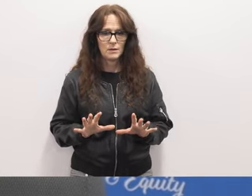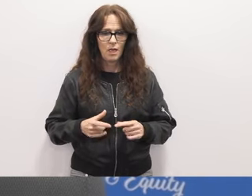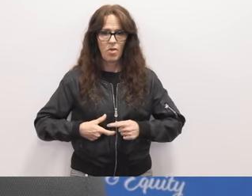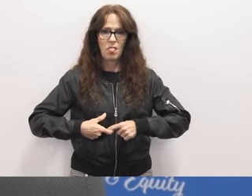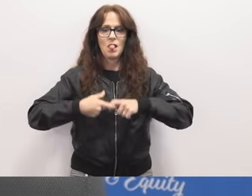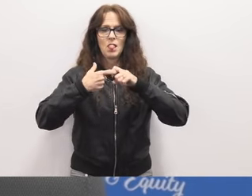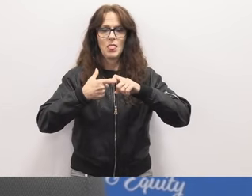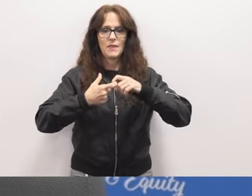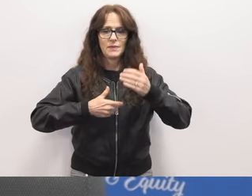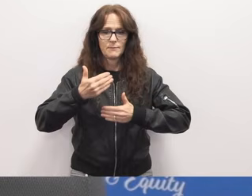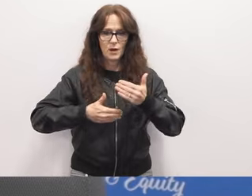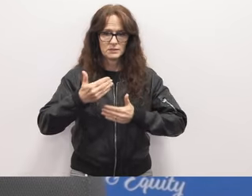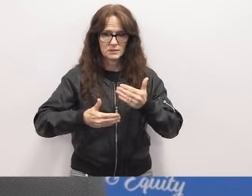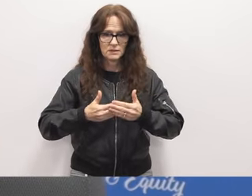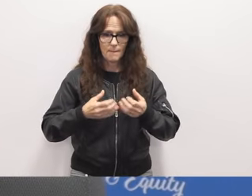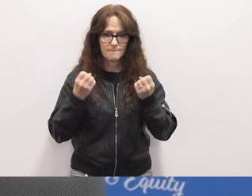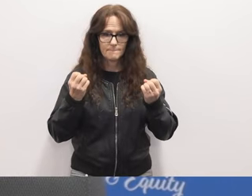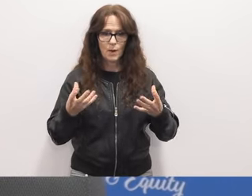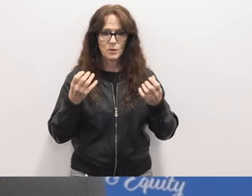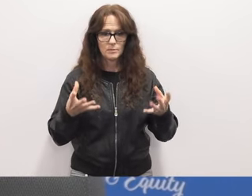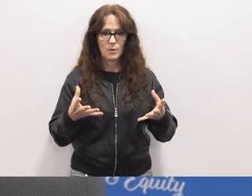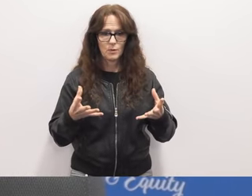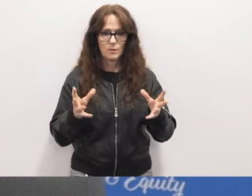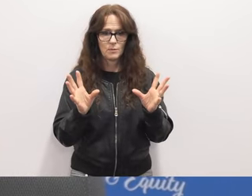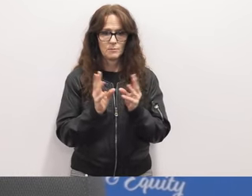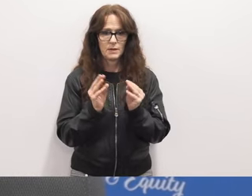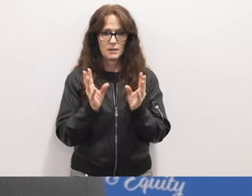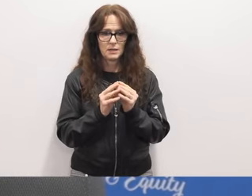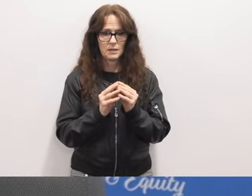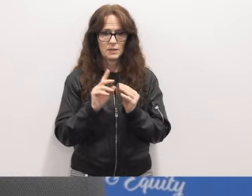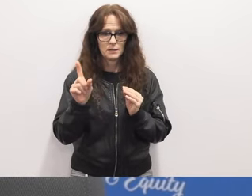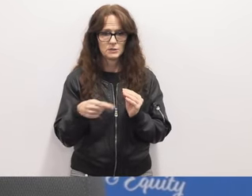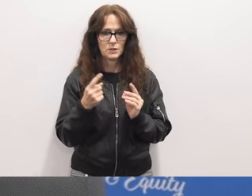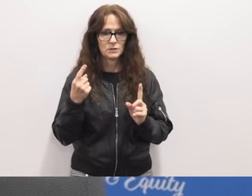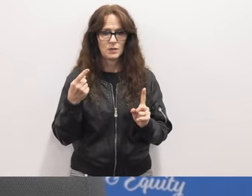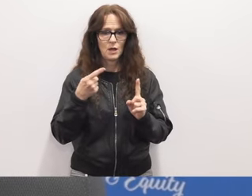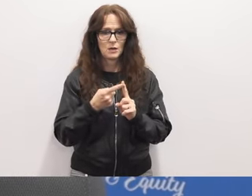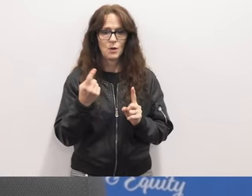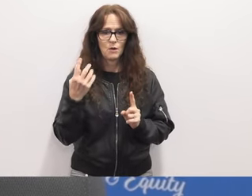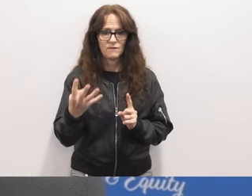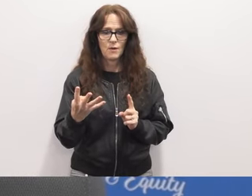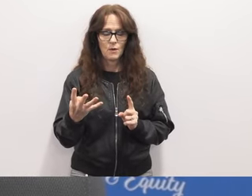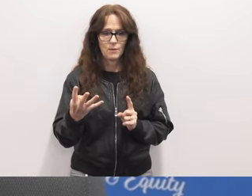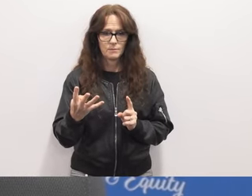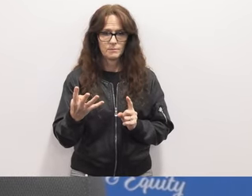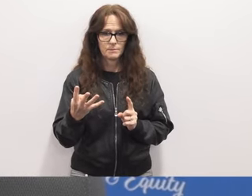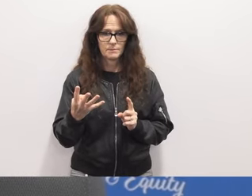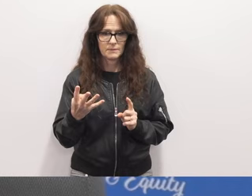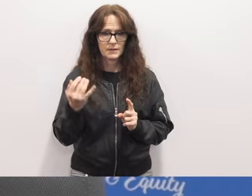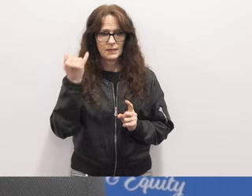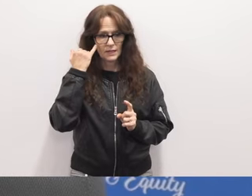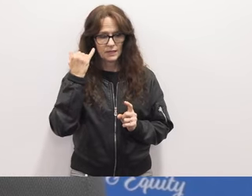for multiple more meetings just on goal four, if that's the route that we're gonna have to end up taking